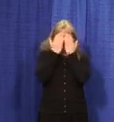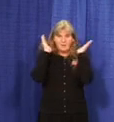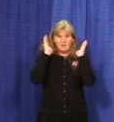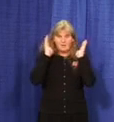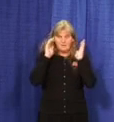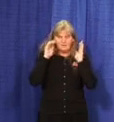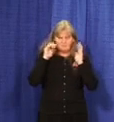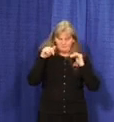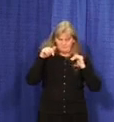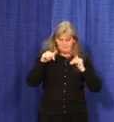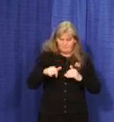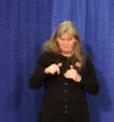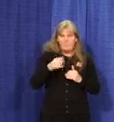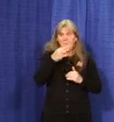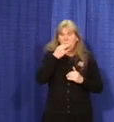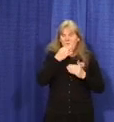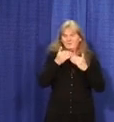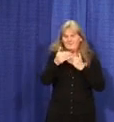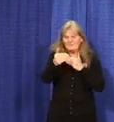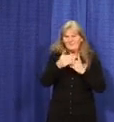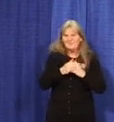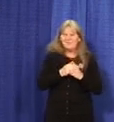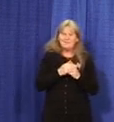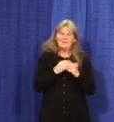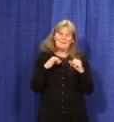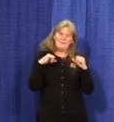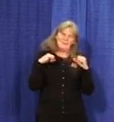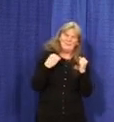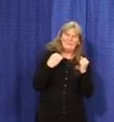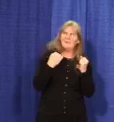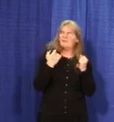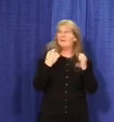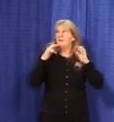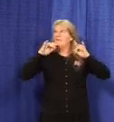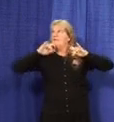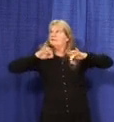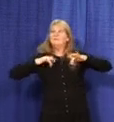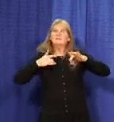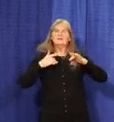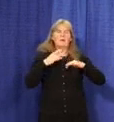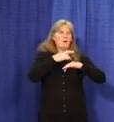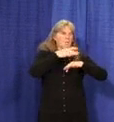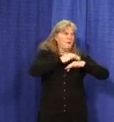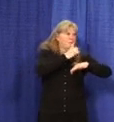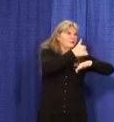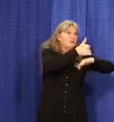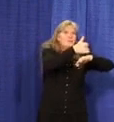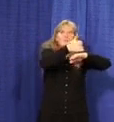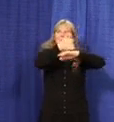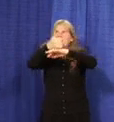October, and with the bite of fall nights and a tinge of snow and the arrival of pumpkins in droves, it is certainly one of